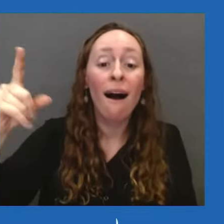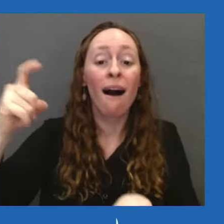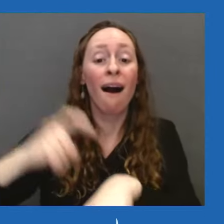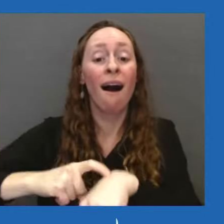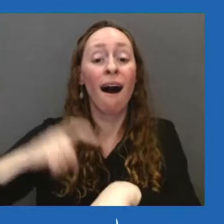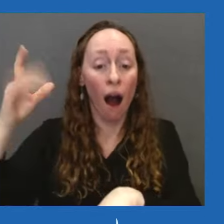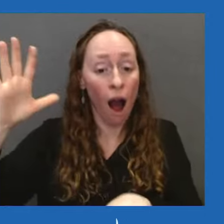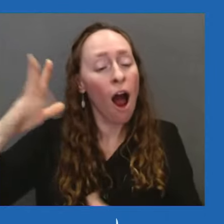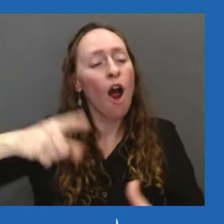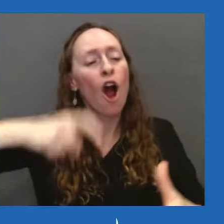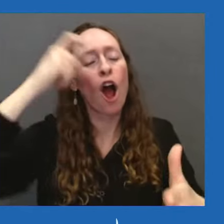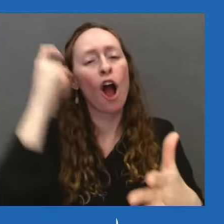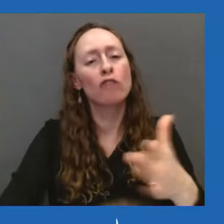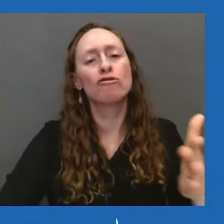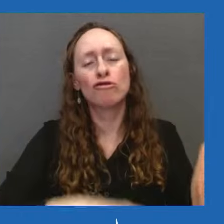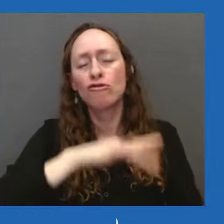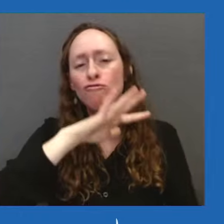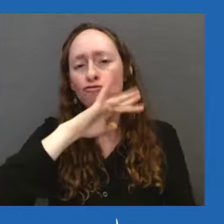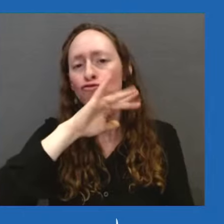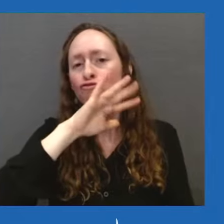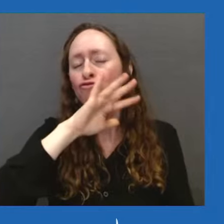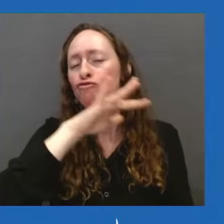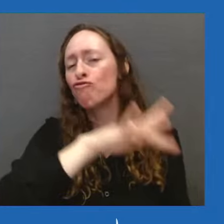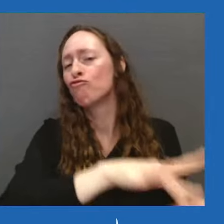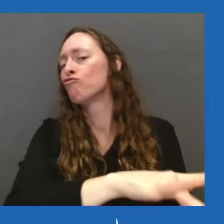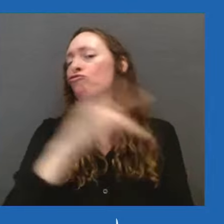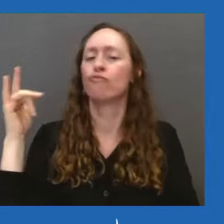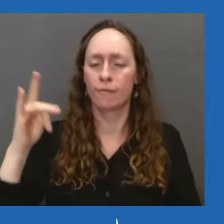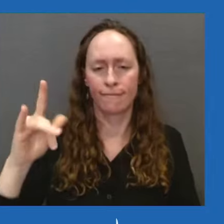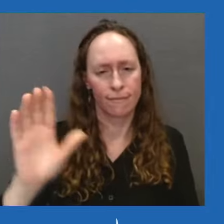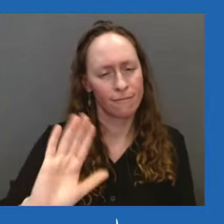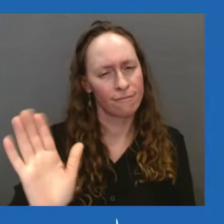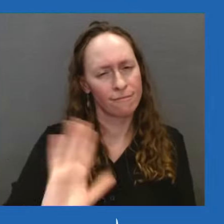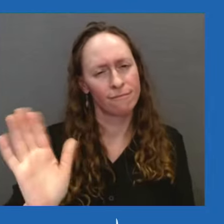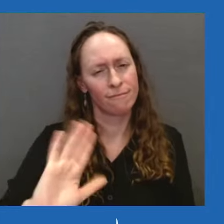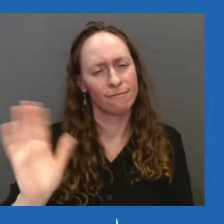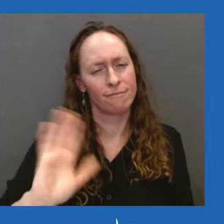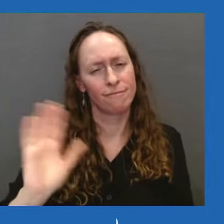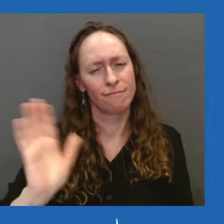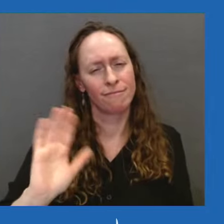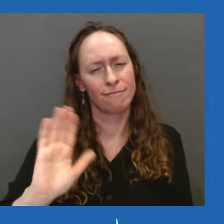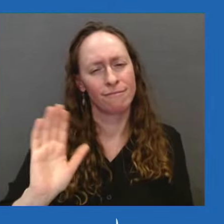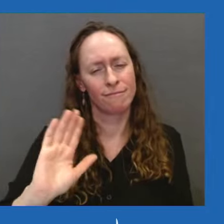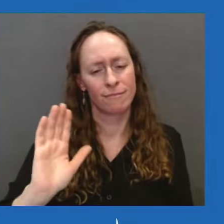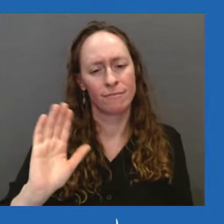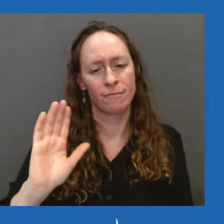The American people are tired of being played for suckers. Look at all the hidden fees you have.